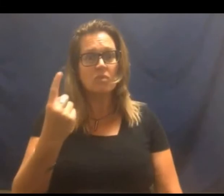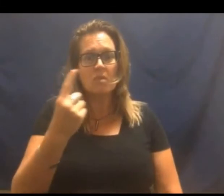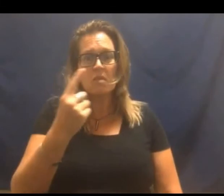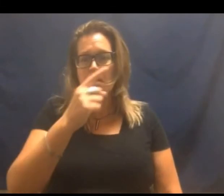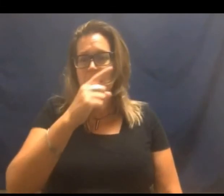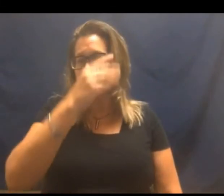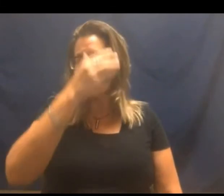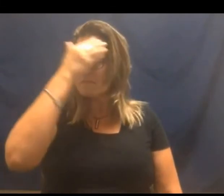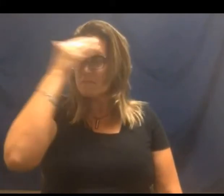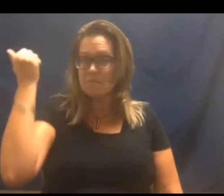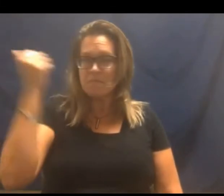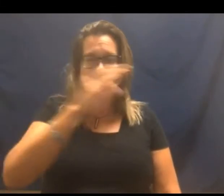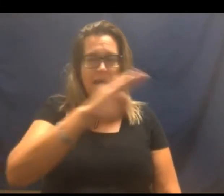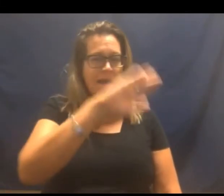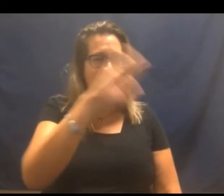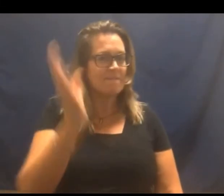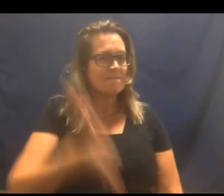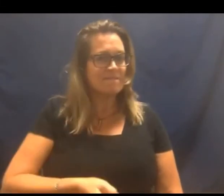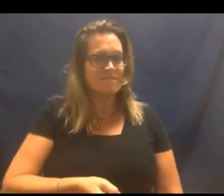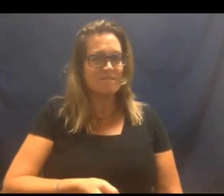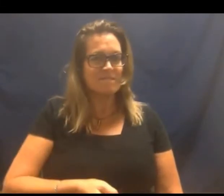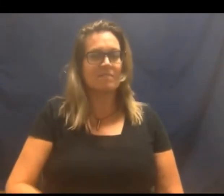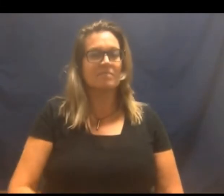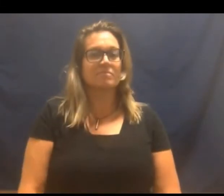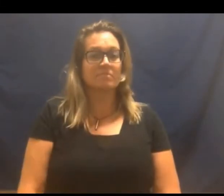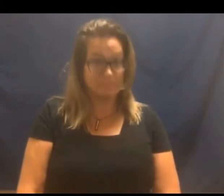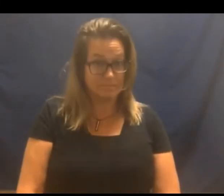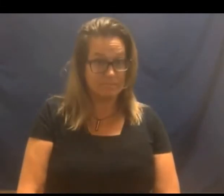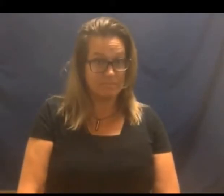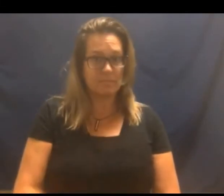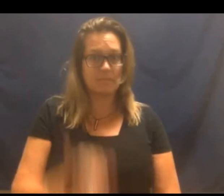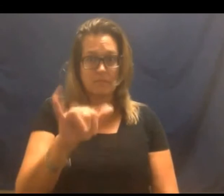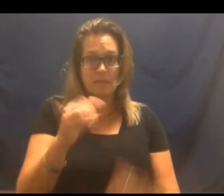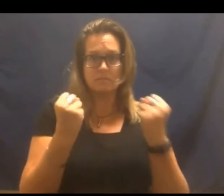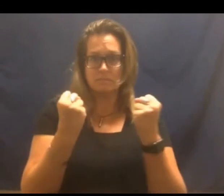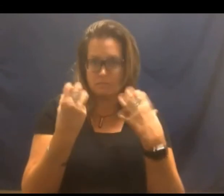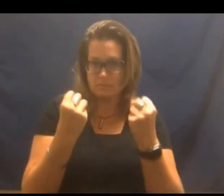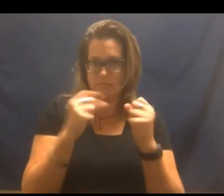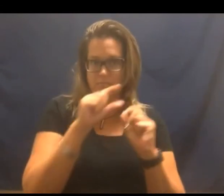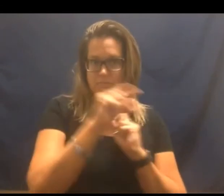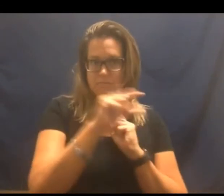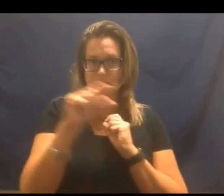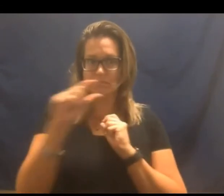in fact, PRO-1 which means 'me' or a story 'I'D' never forget.